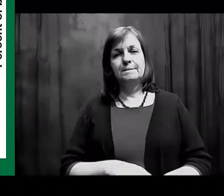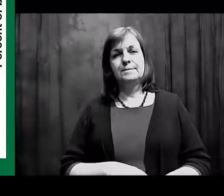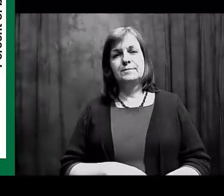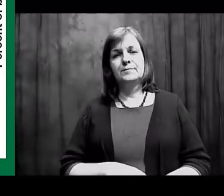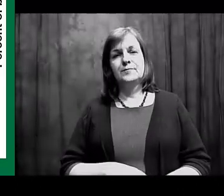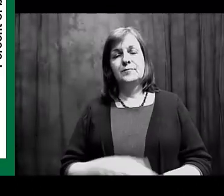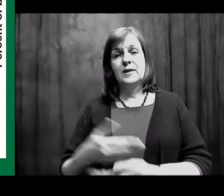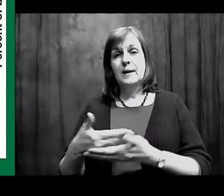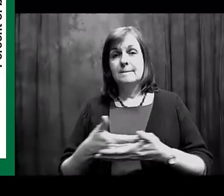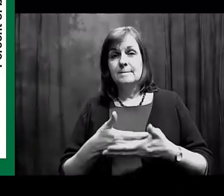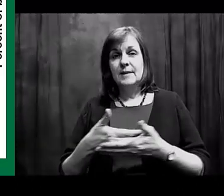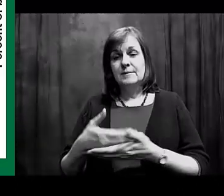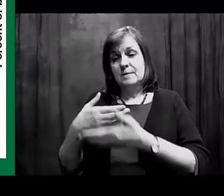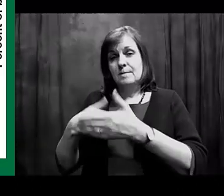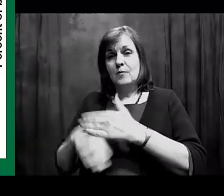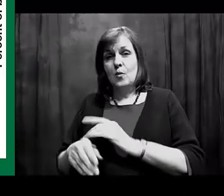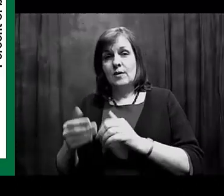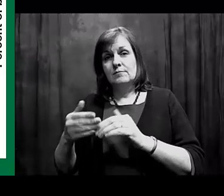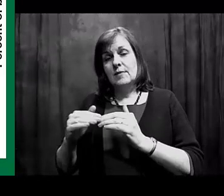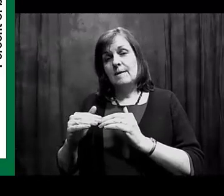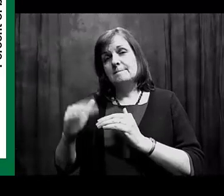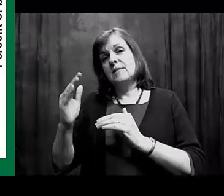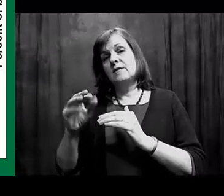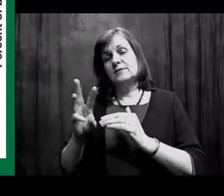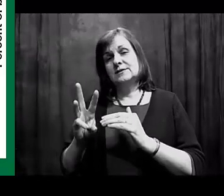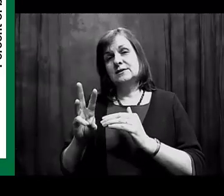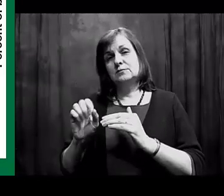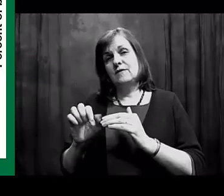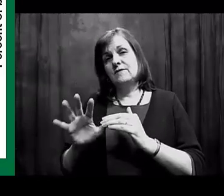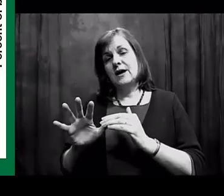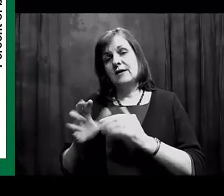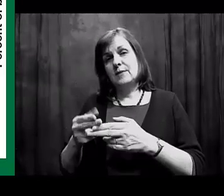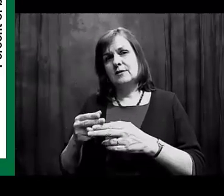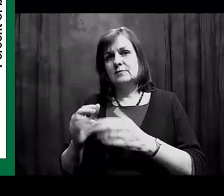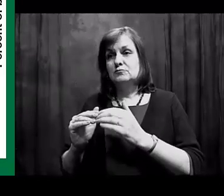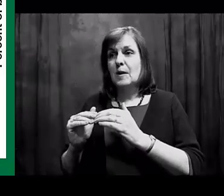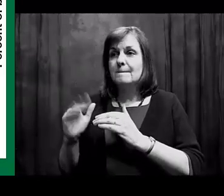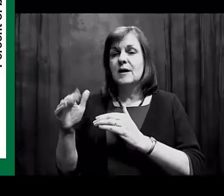individuals that are born larger than that -- so over 10 pounds